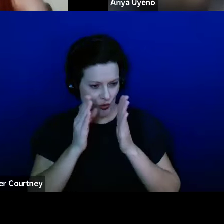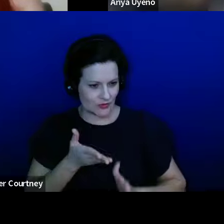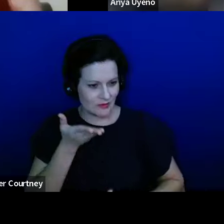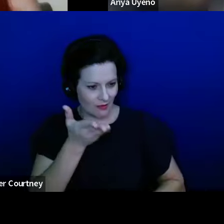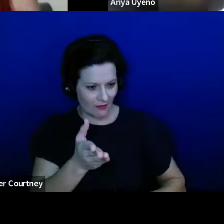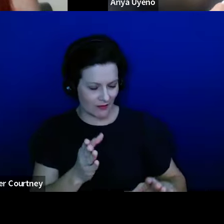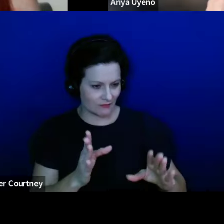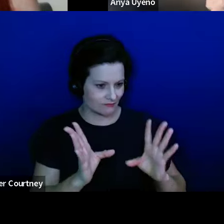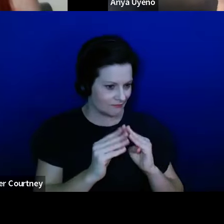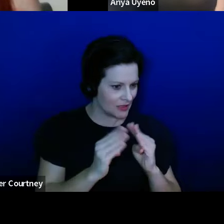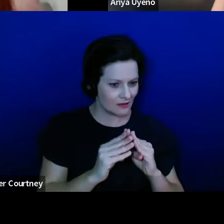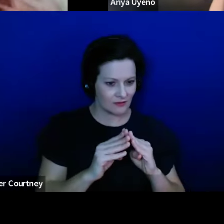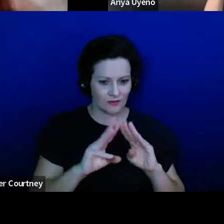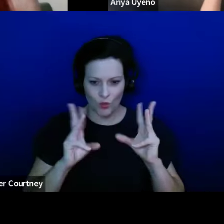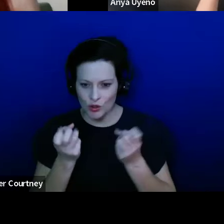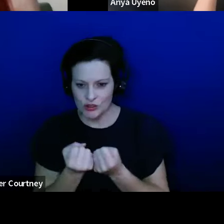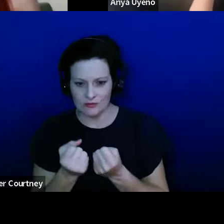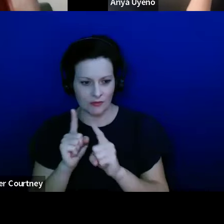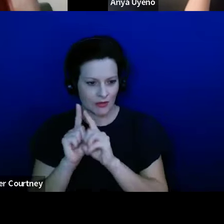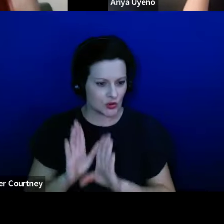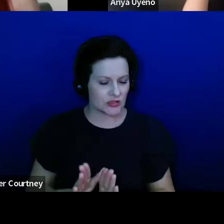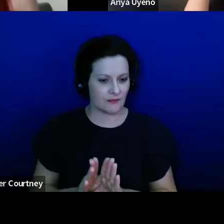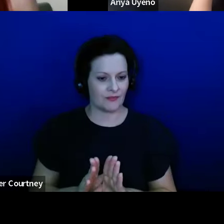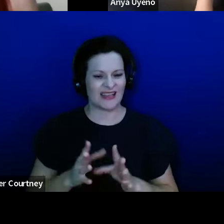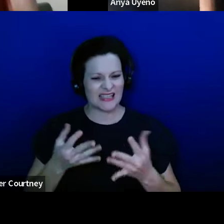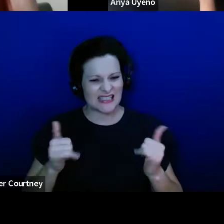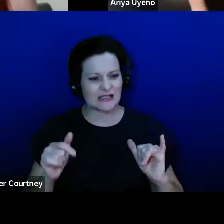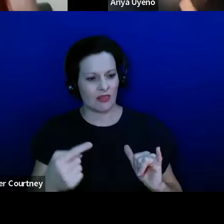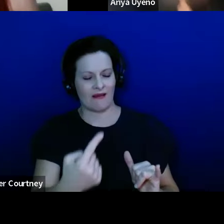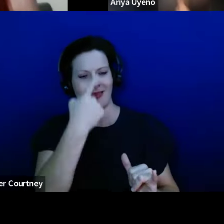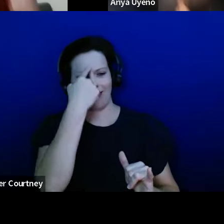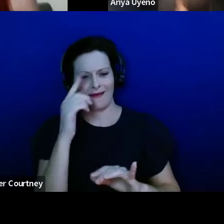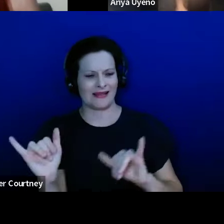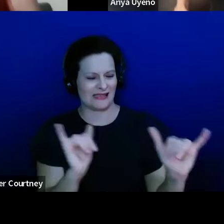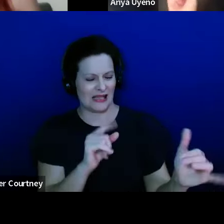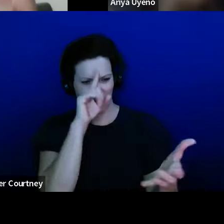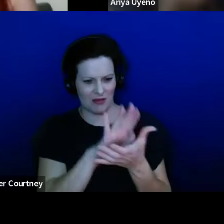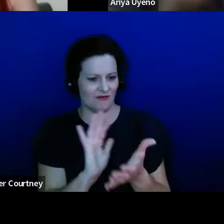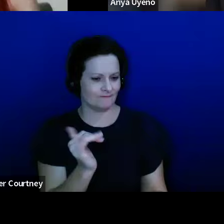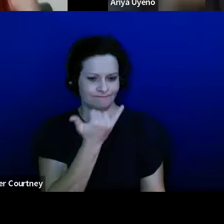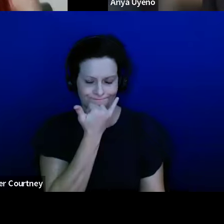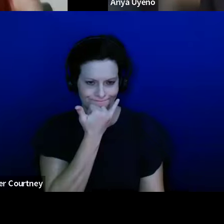or a mentorship and I see this myth still lives and is holding us all back. When you're in a lab,